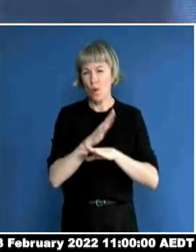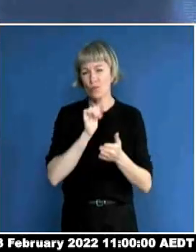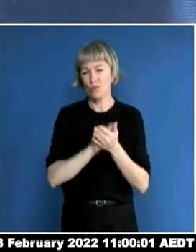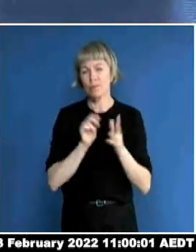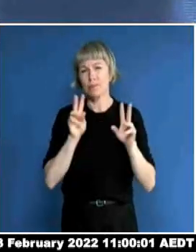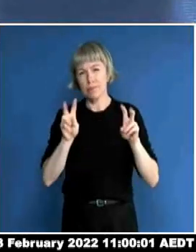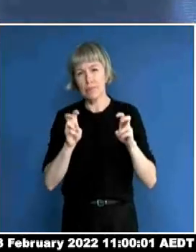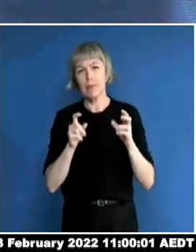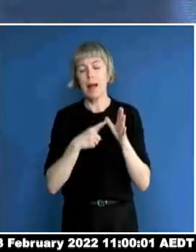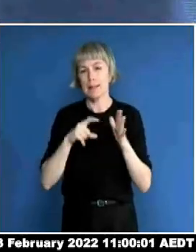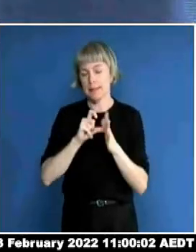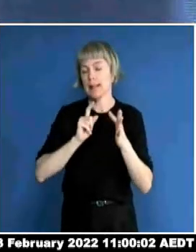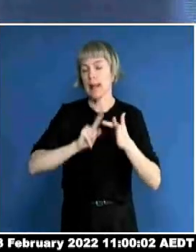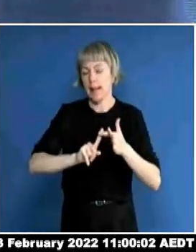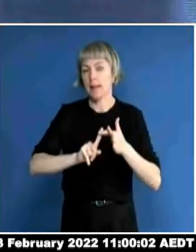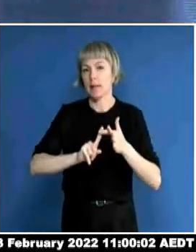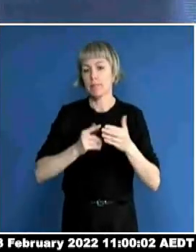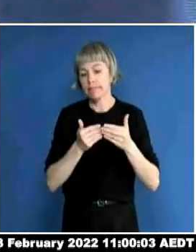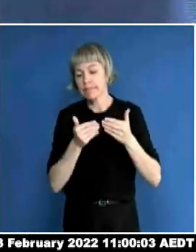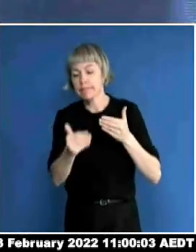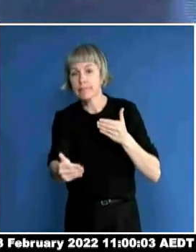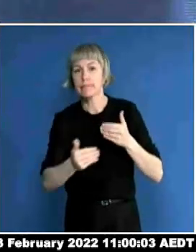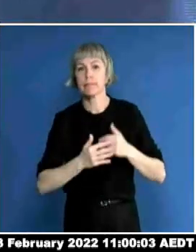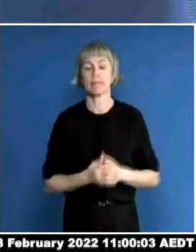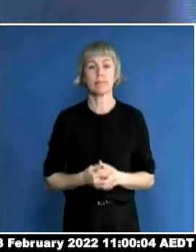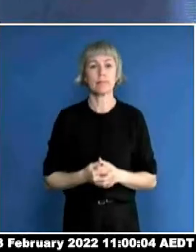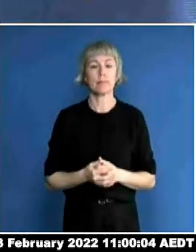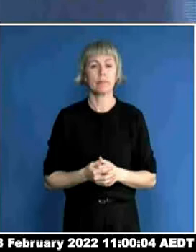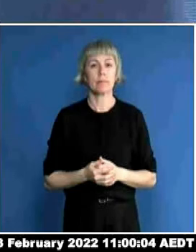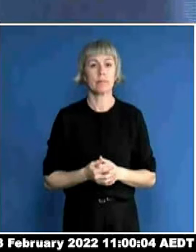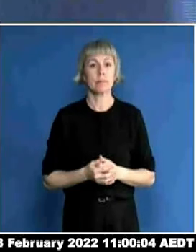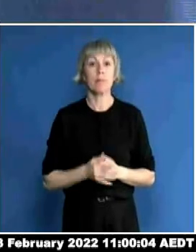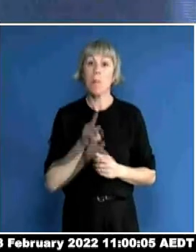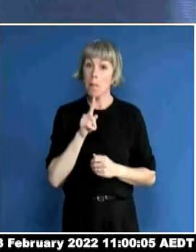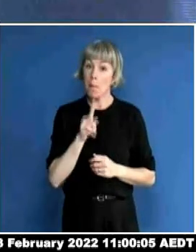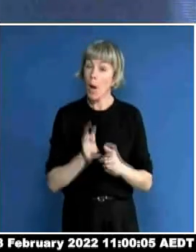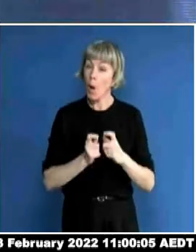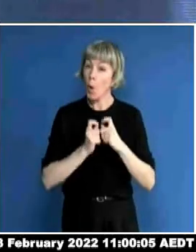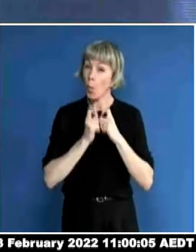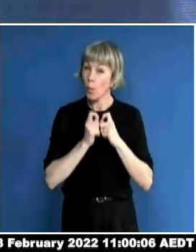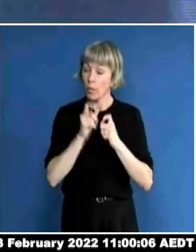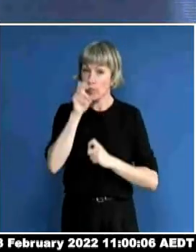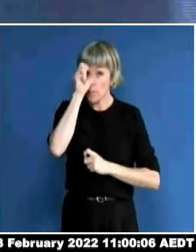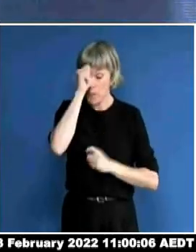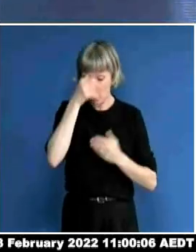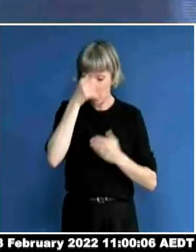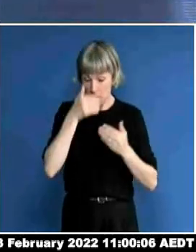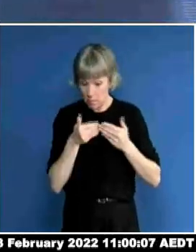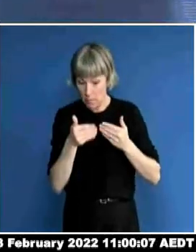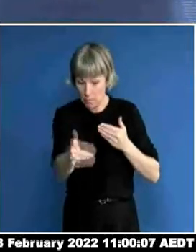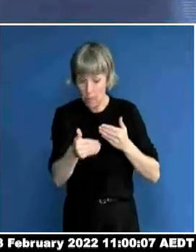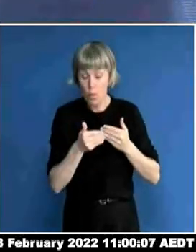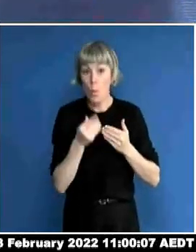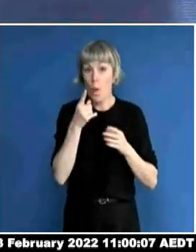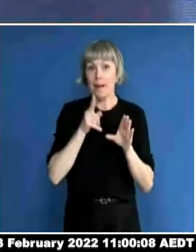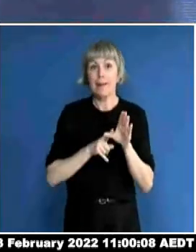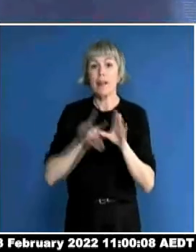2022. There are new policy initiatives, consultation processes currently underway in